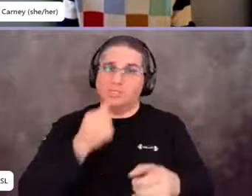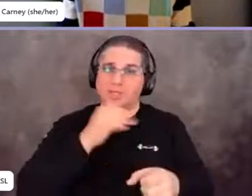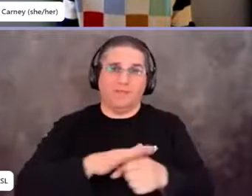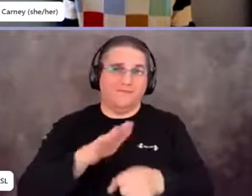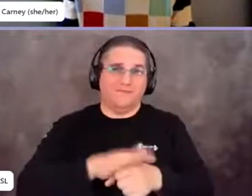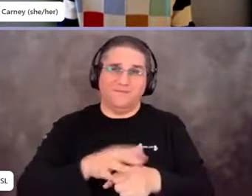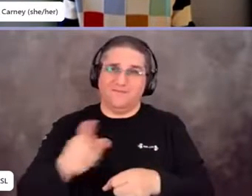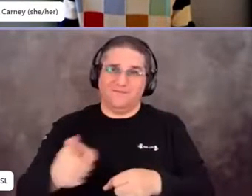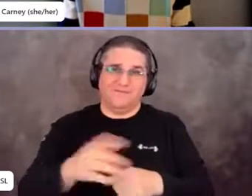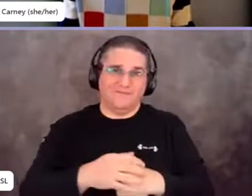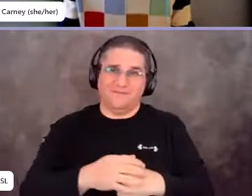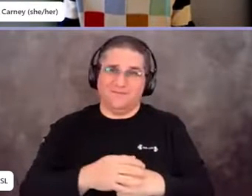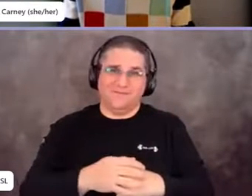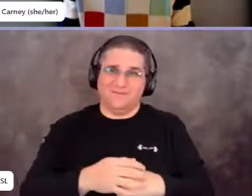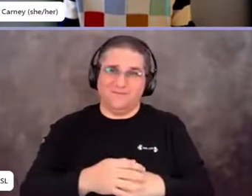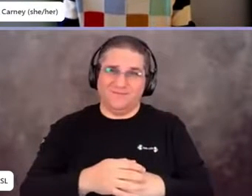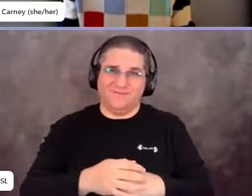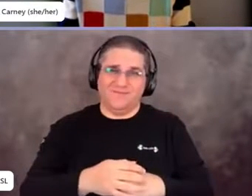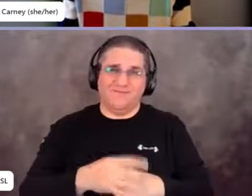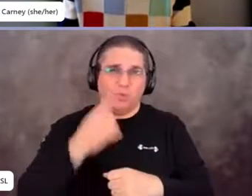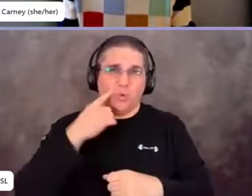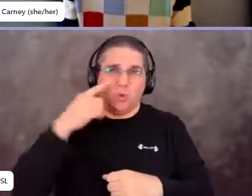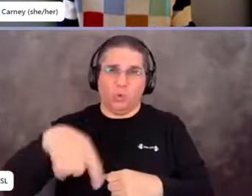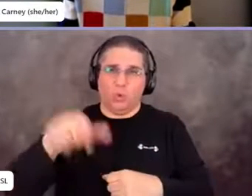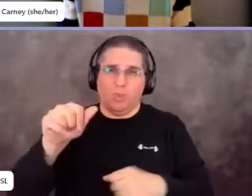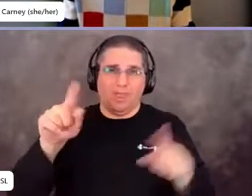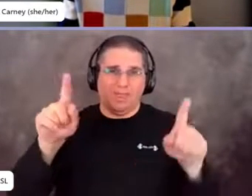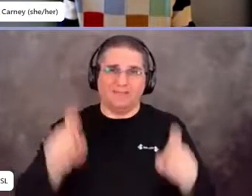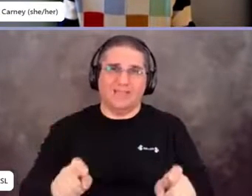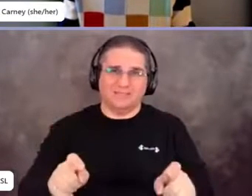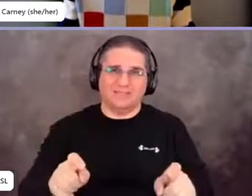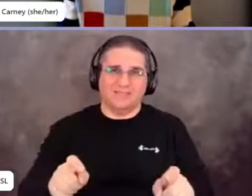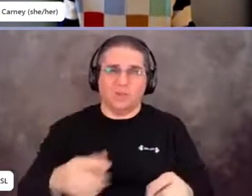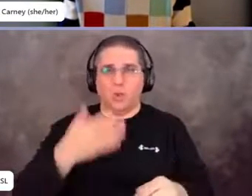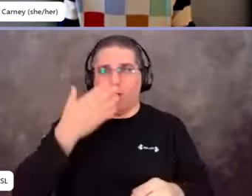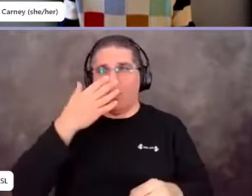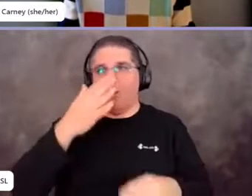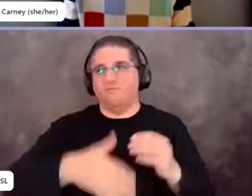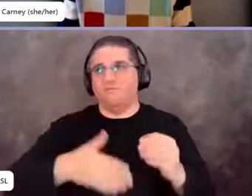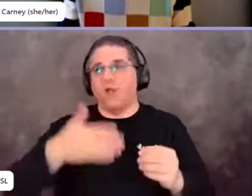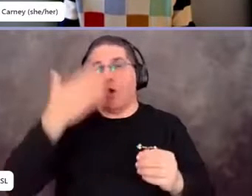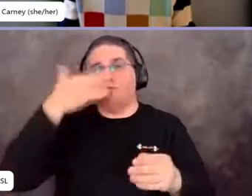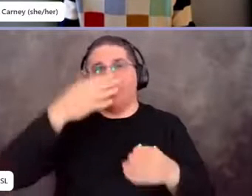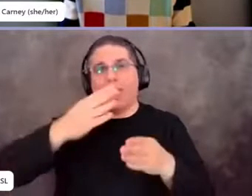and continuous task that needs everyone on board and one